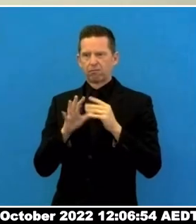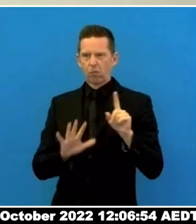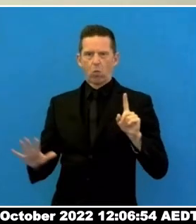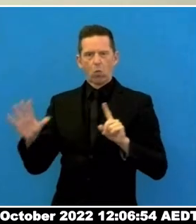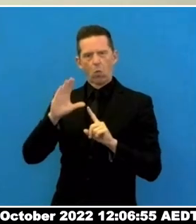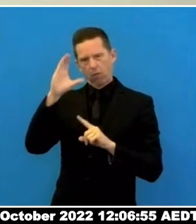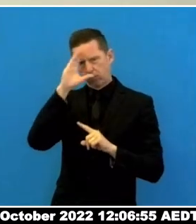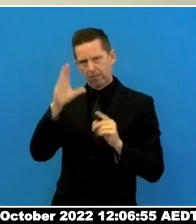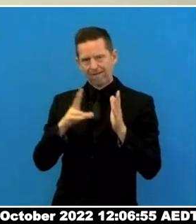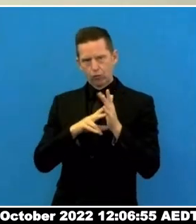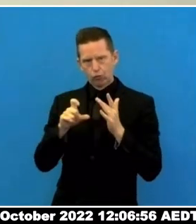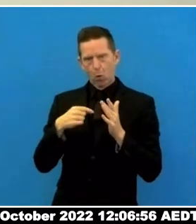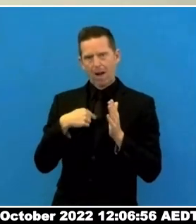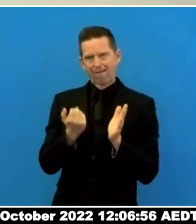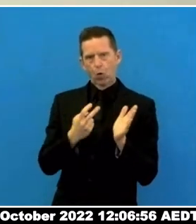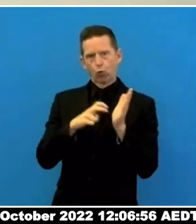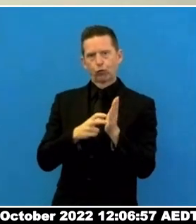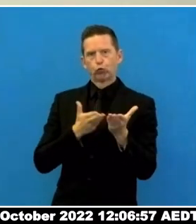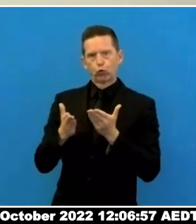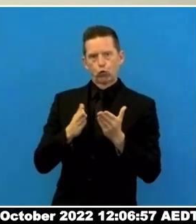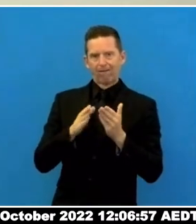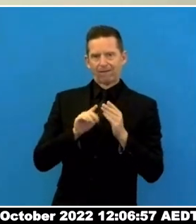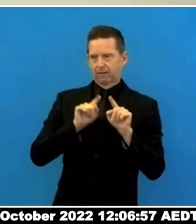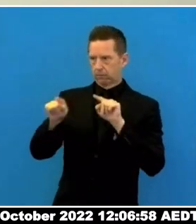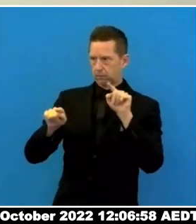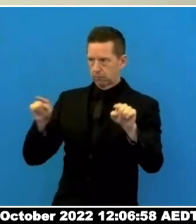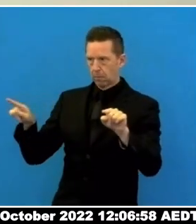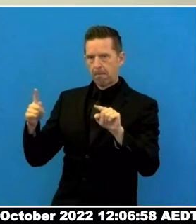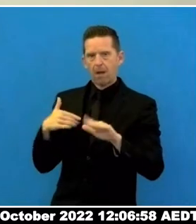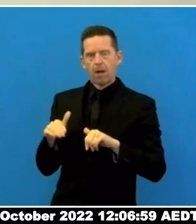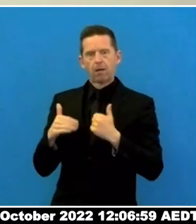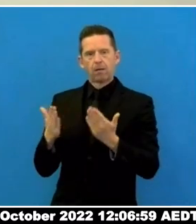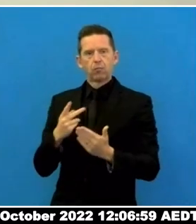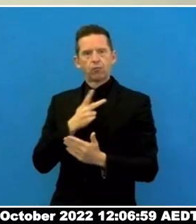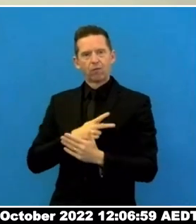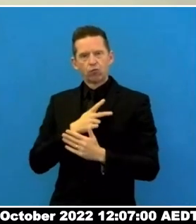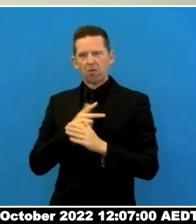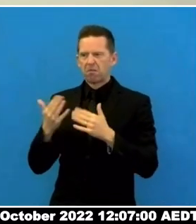So, we subcontract those services to them, but we provide them with professional development, supervision and training and so on.